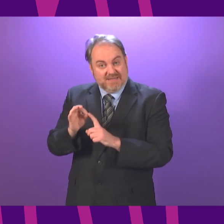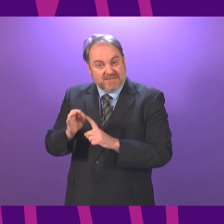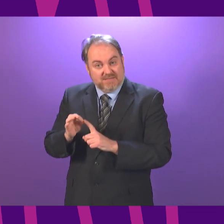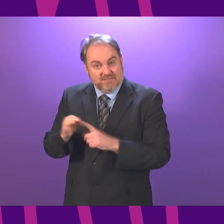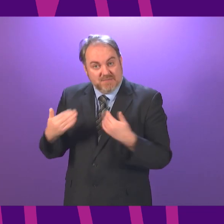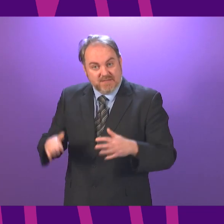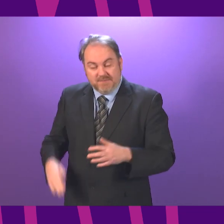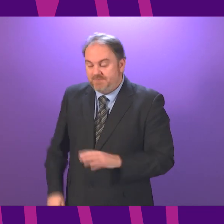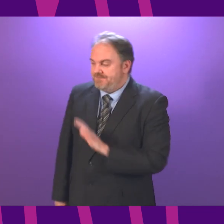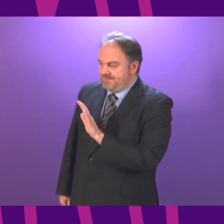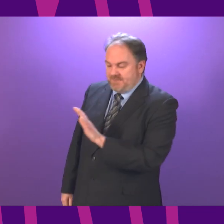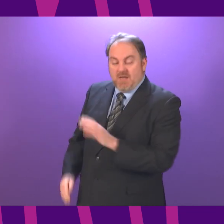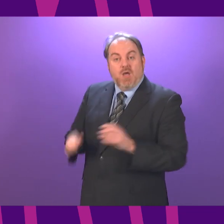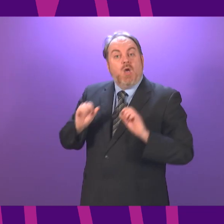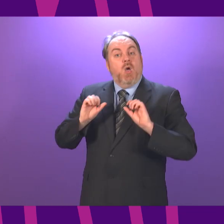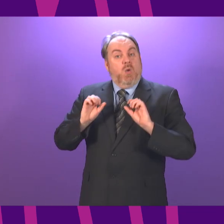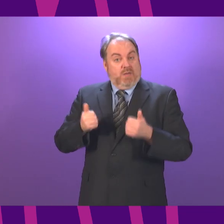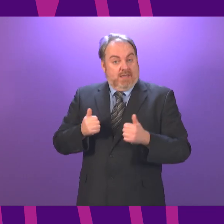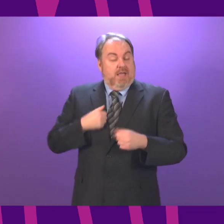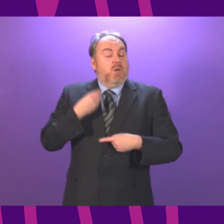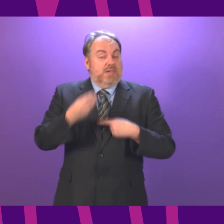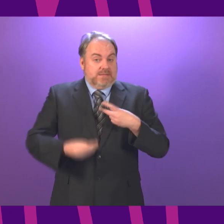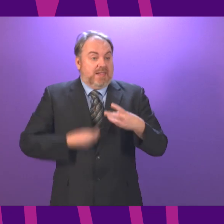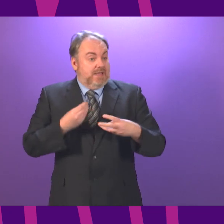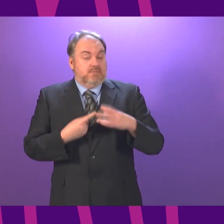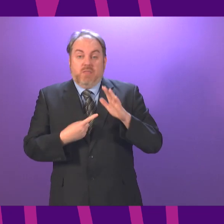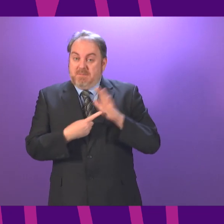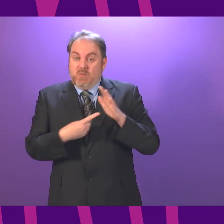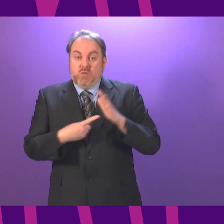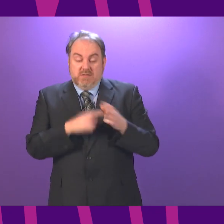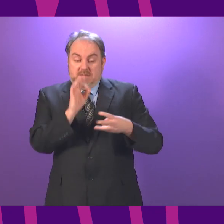this again, point by point, because those are all important points, but Ruth Davidson is wrong.